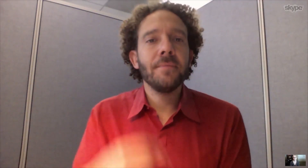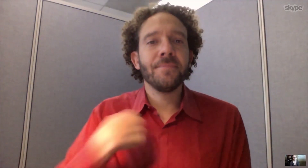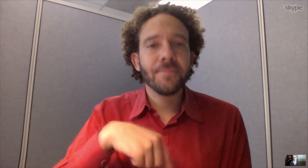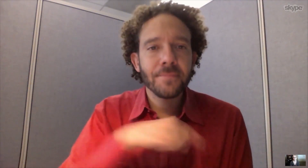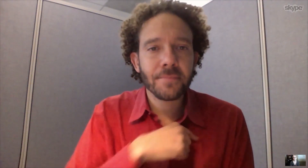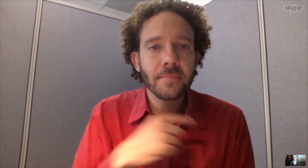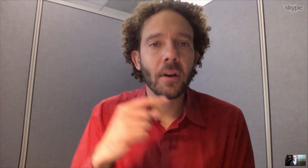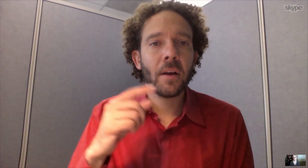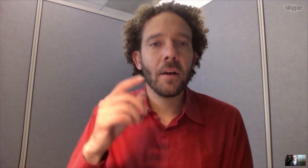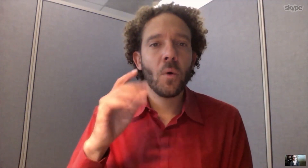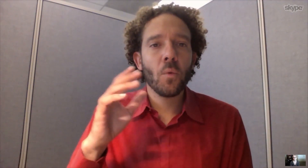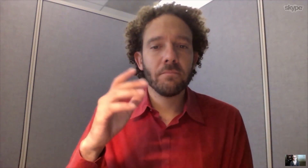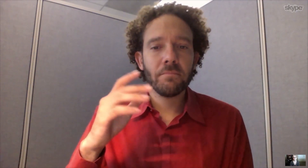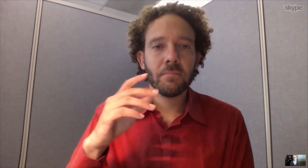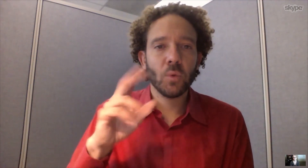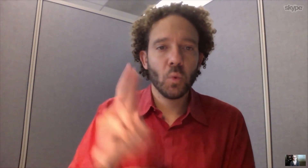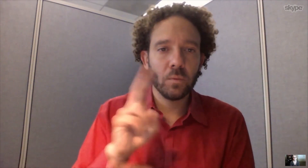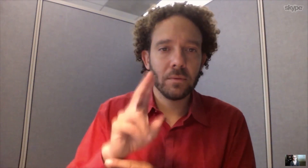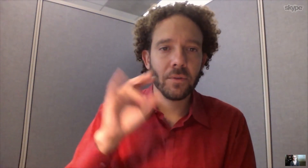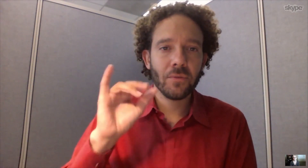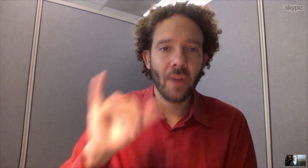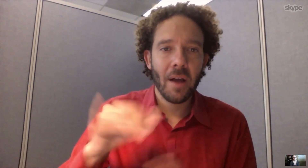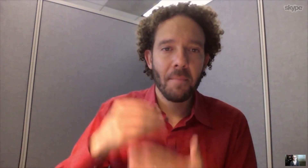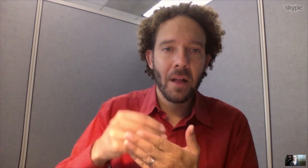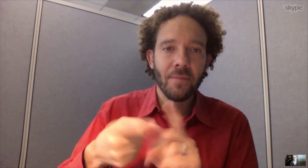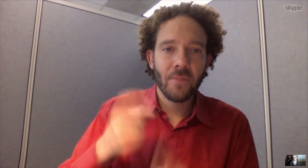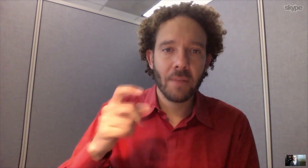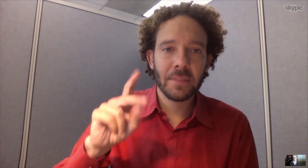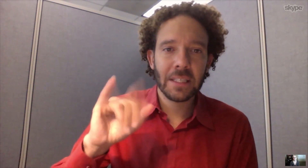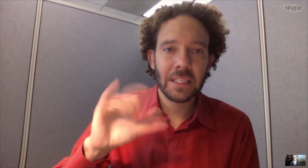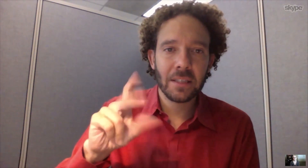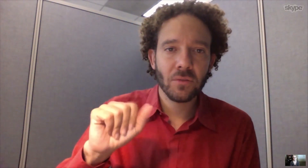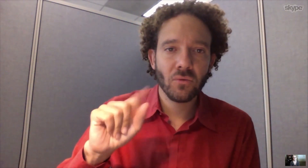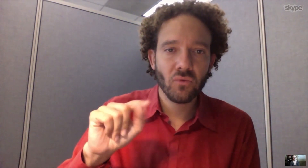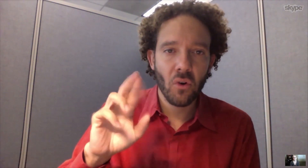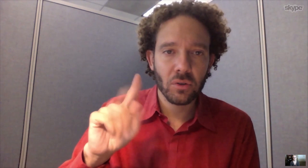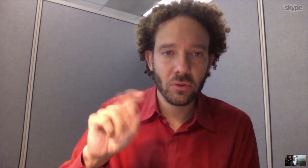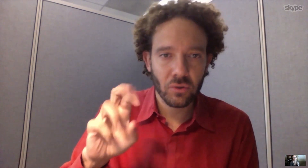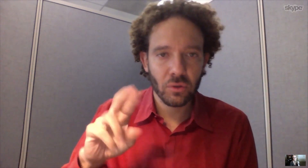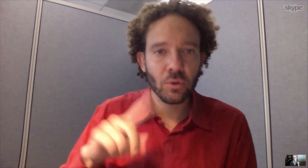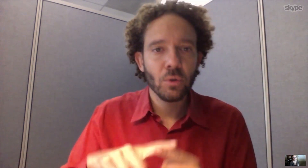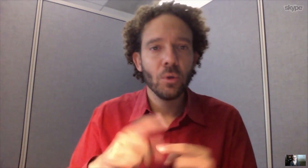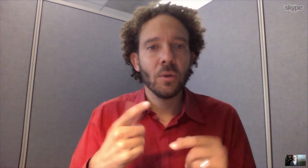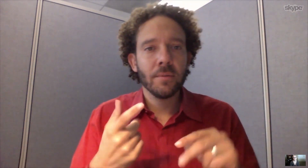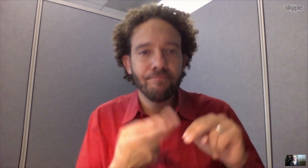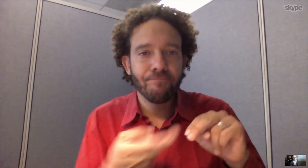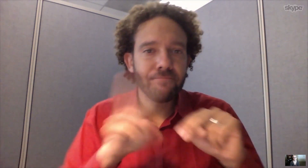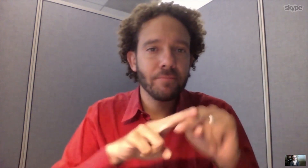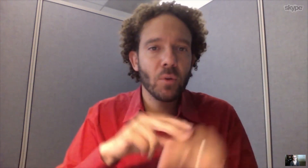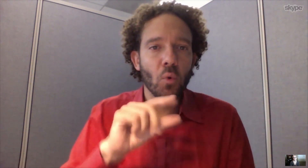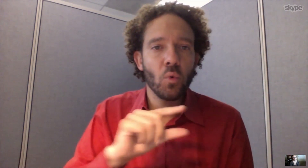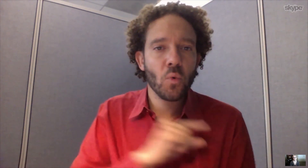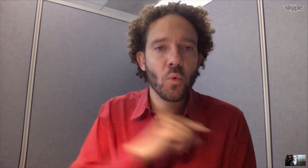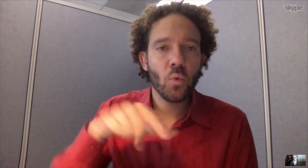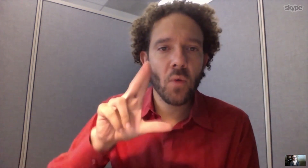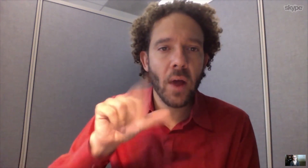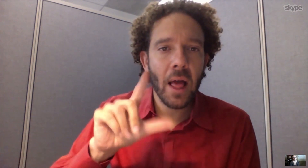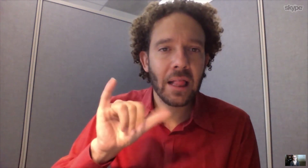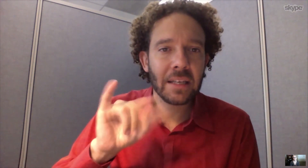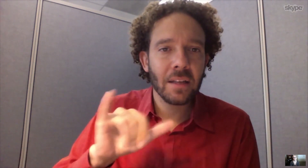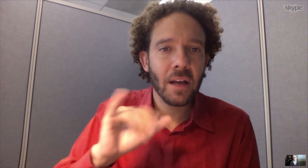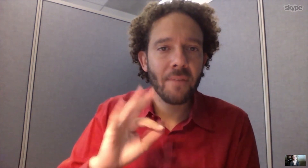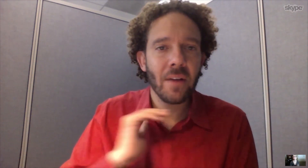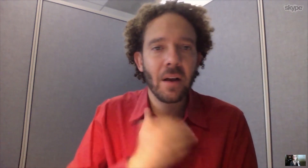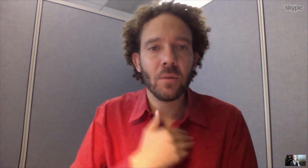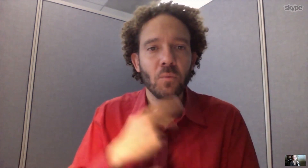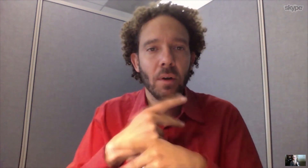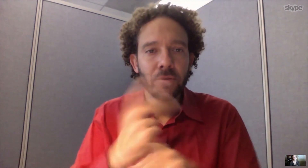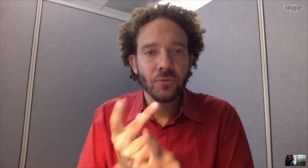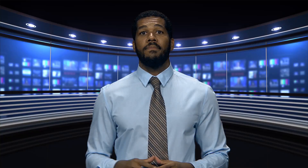Kurs: “We’ll be using the extra money to really improve the quality of the entire production of Spring Awakening”